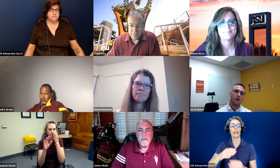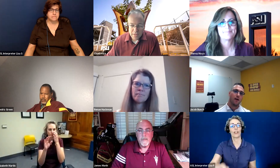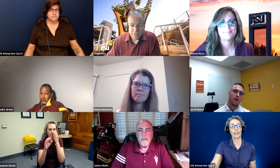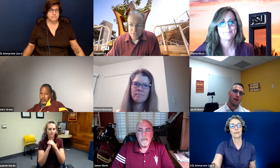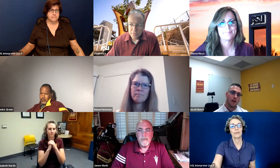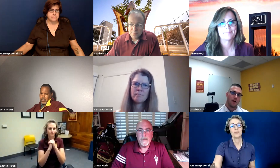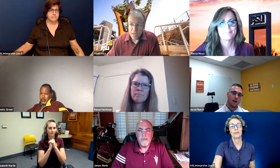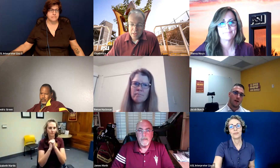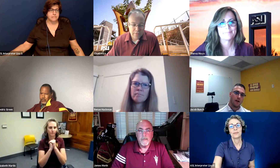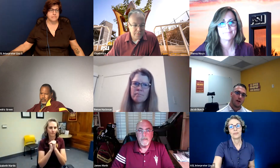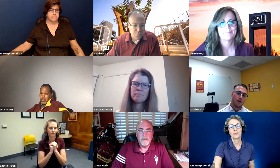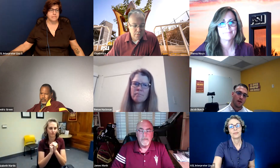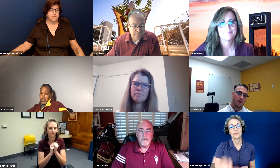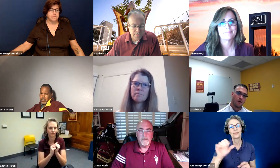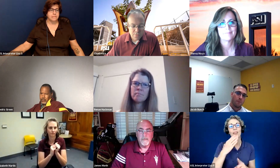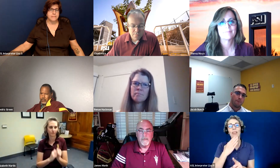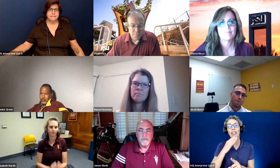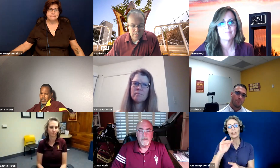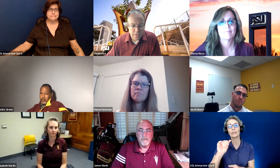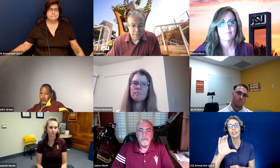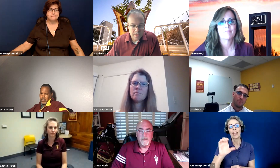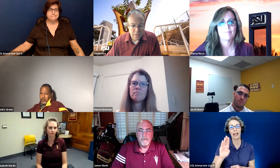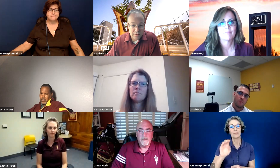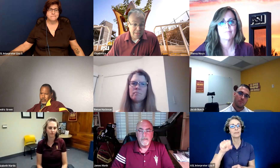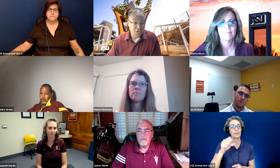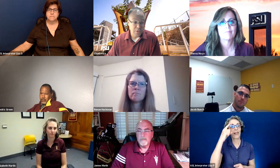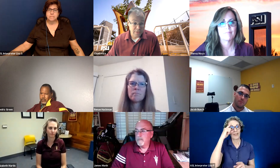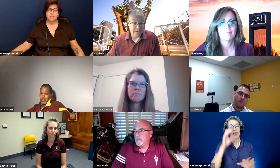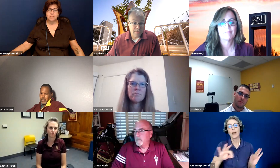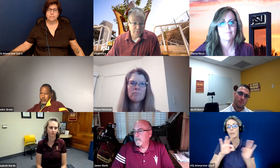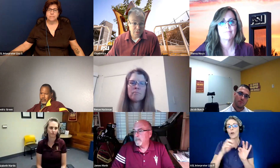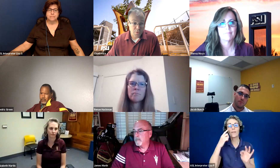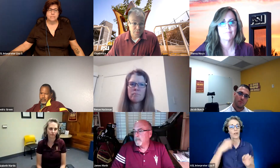Thank you, Jacob. Yeah, I think it's important for us to remember that they do need to self disclose.